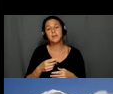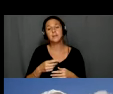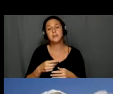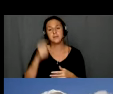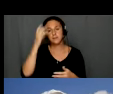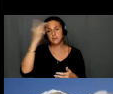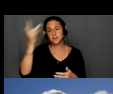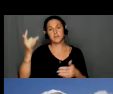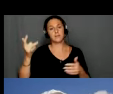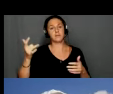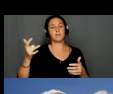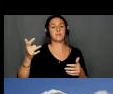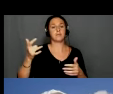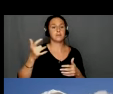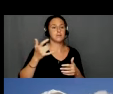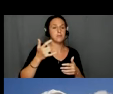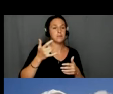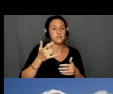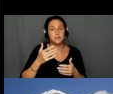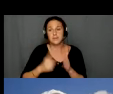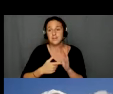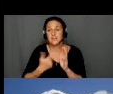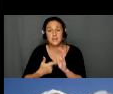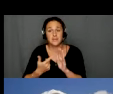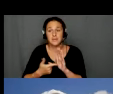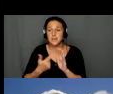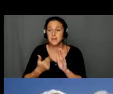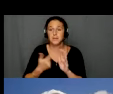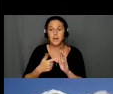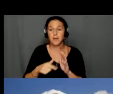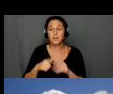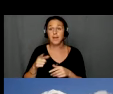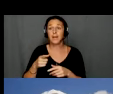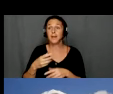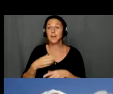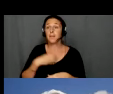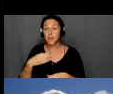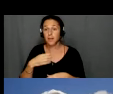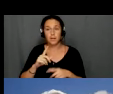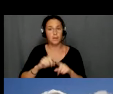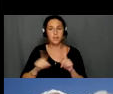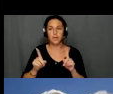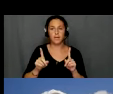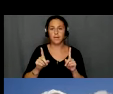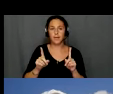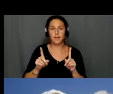complaint but then the company knows when they're going to get there and